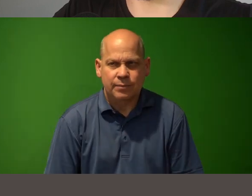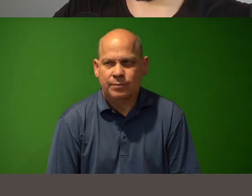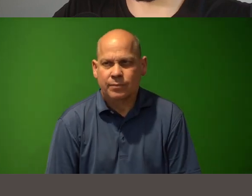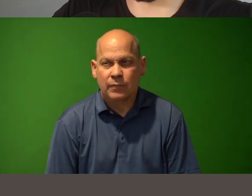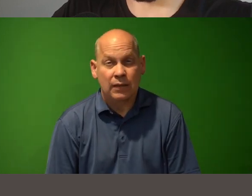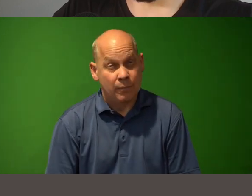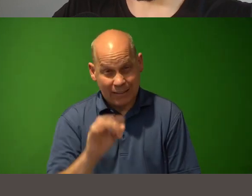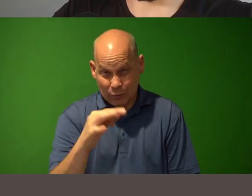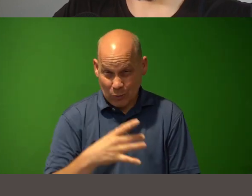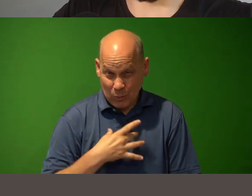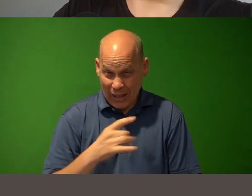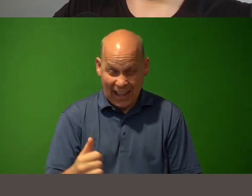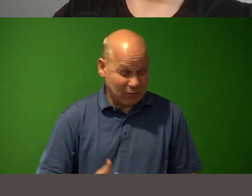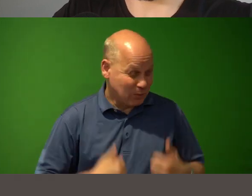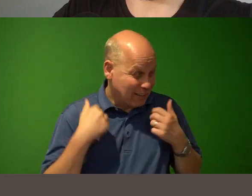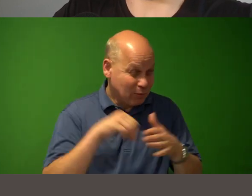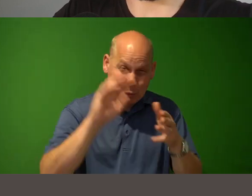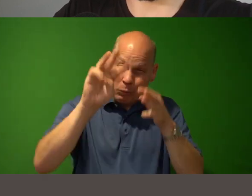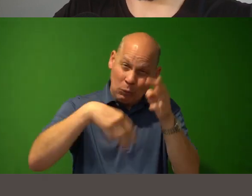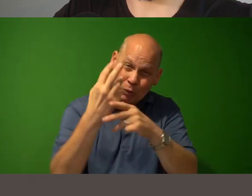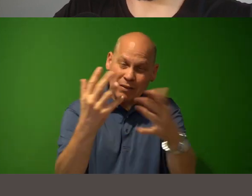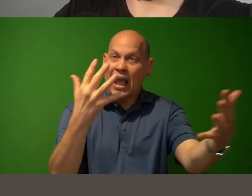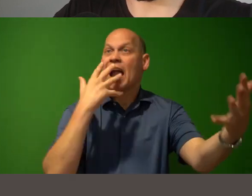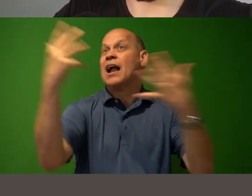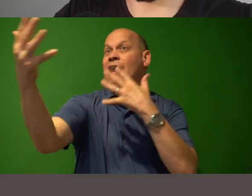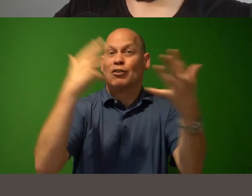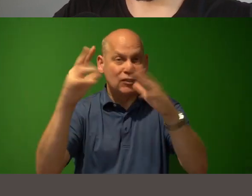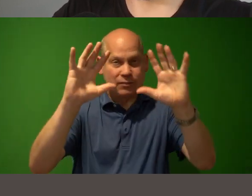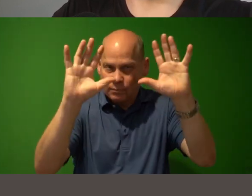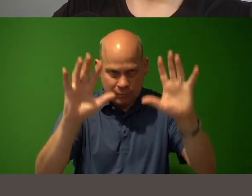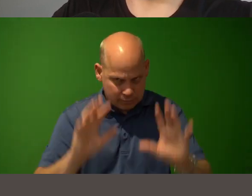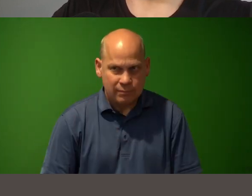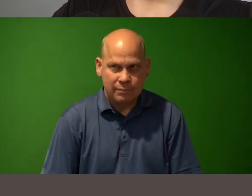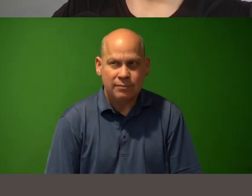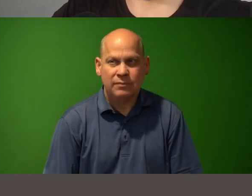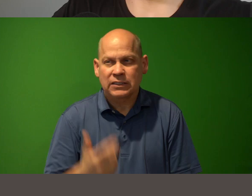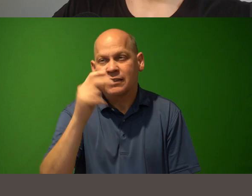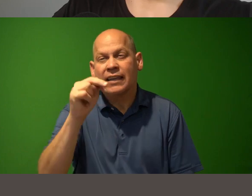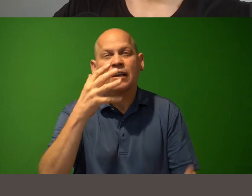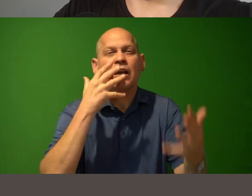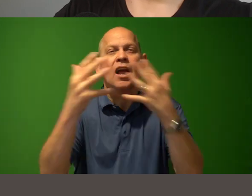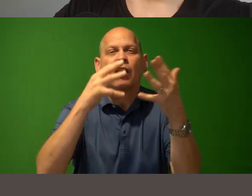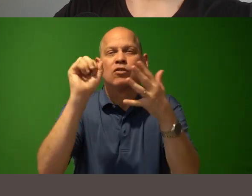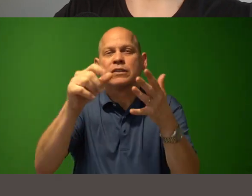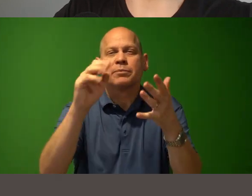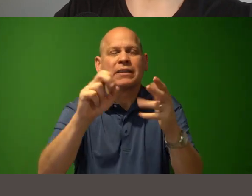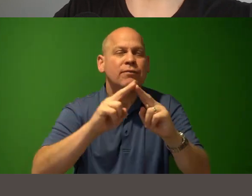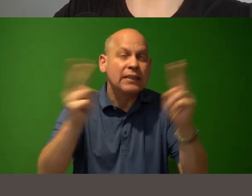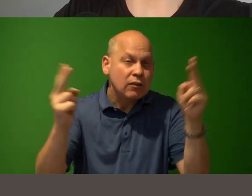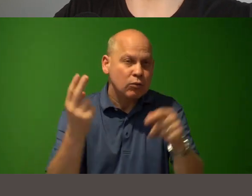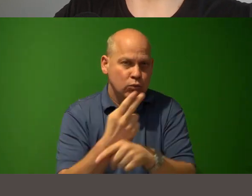But if you like to live in a world of colors and colors can be very useful.